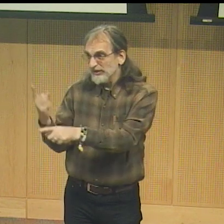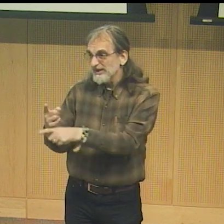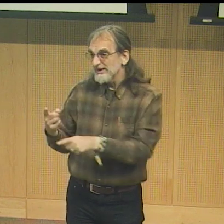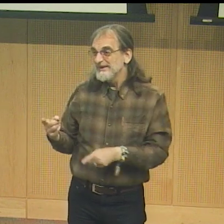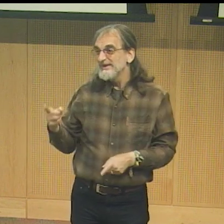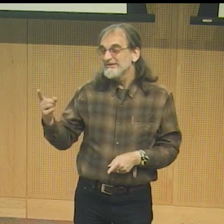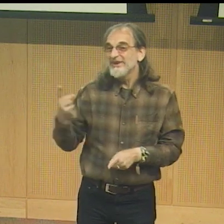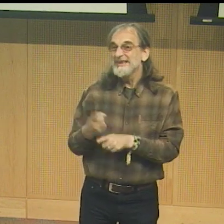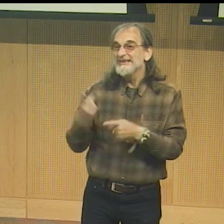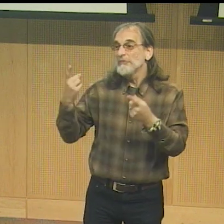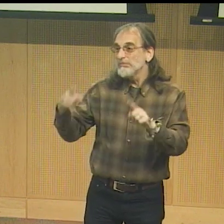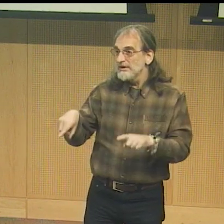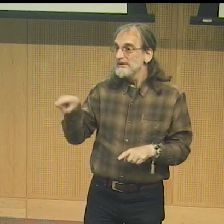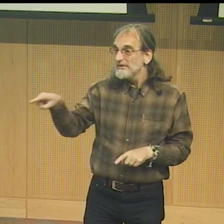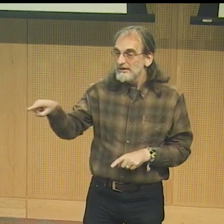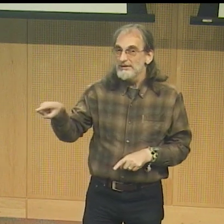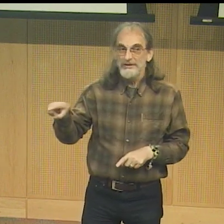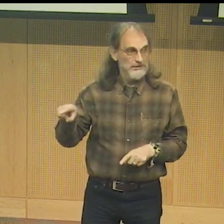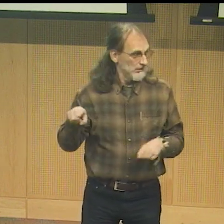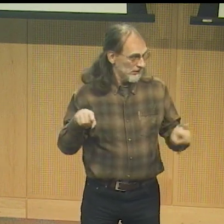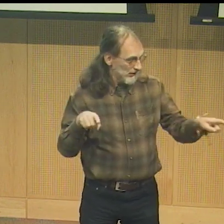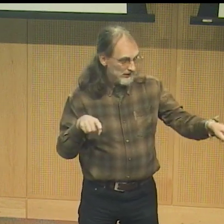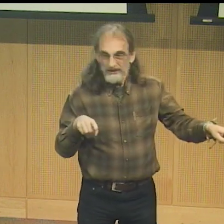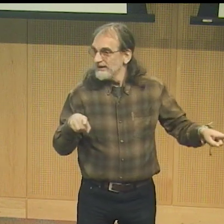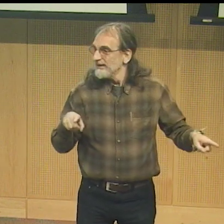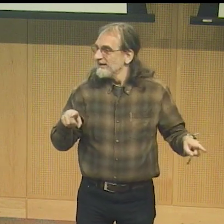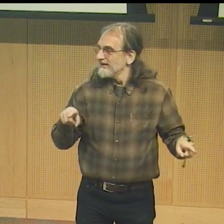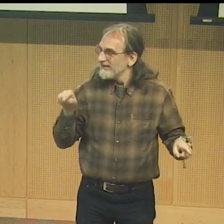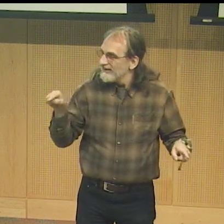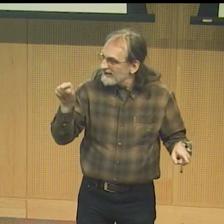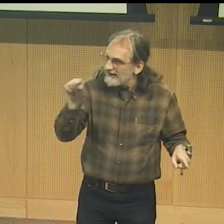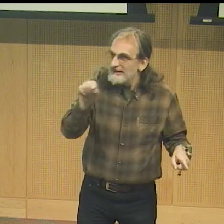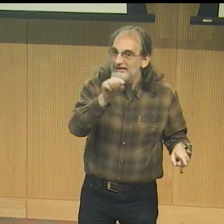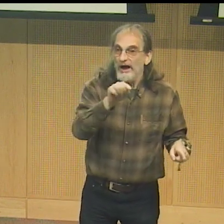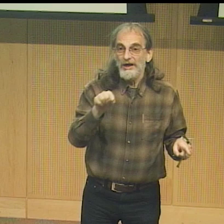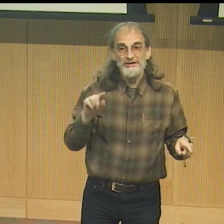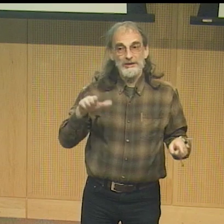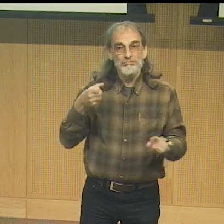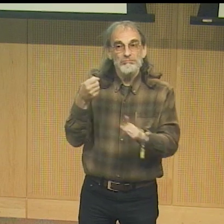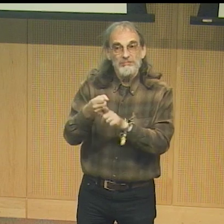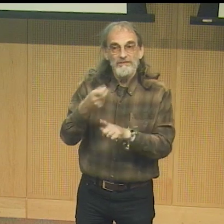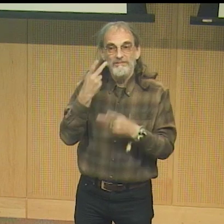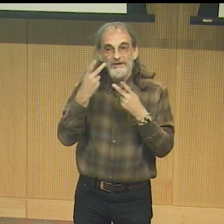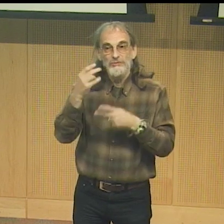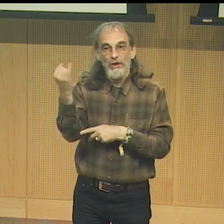It's hard to say how an individual incorporates the concepts of Deafhood. It's different for everyone.